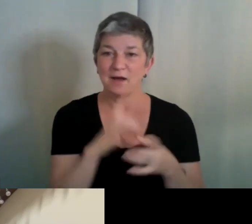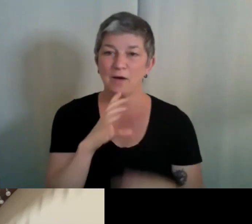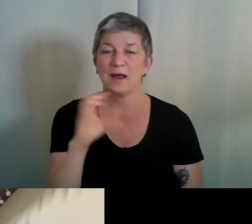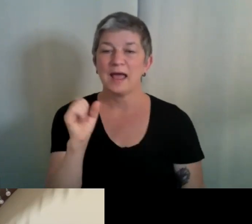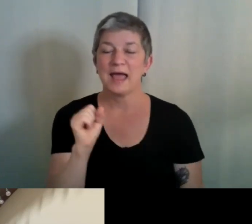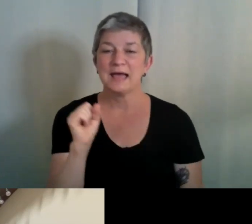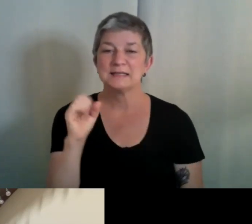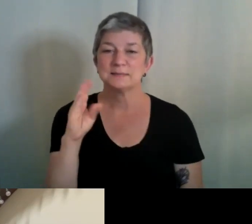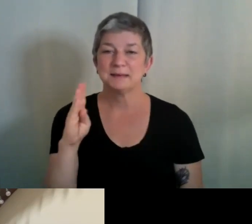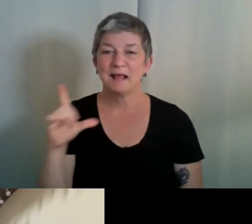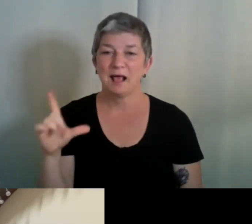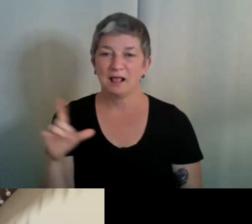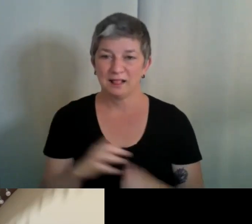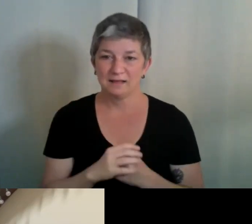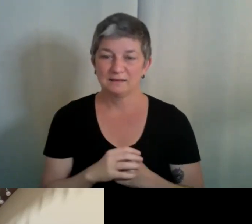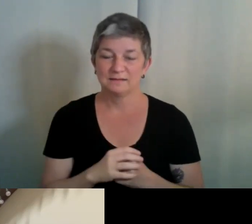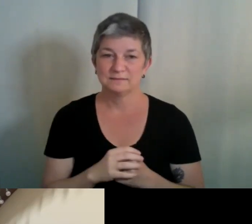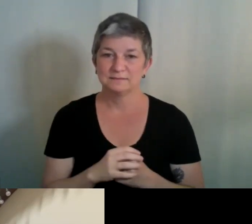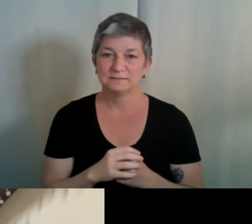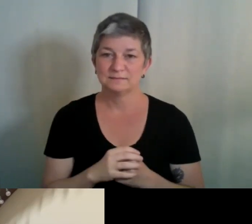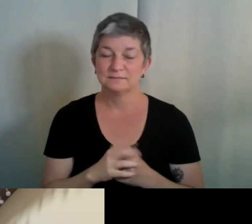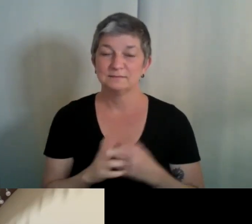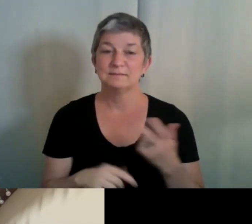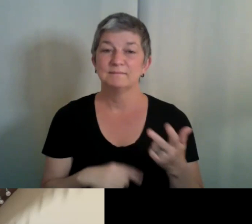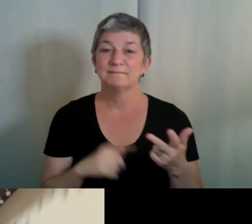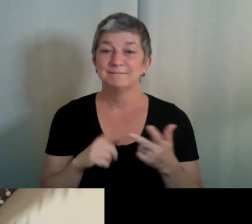That's what it's referred to. And the principal of that